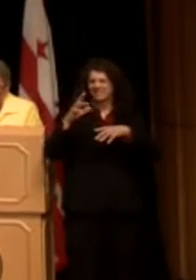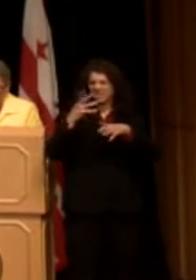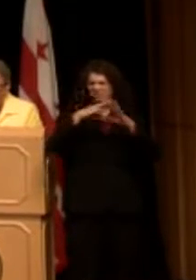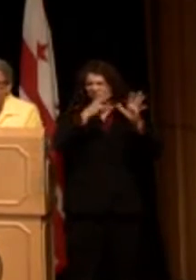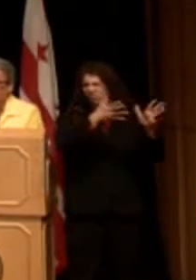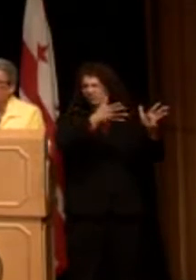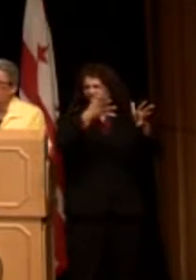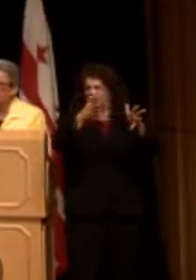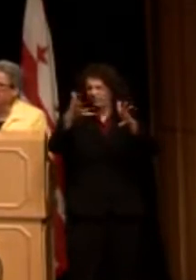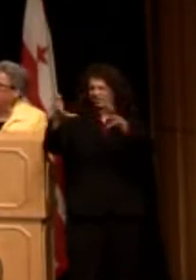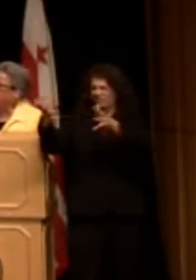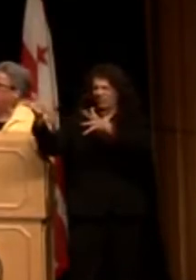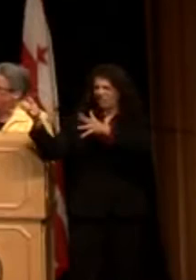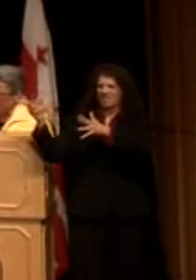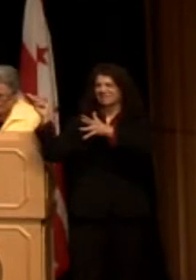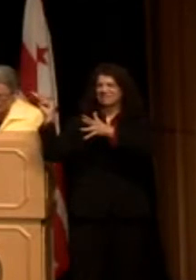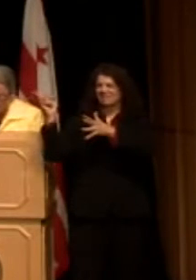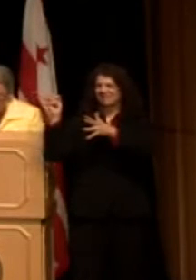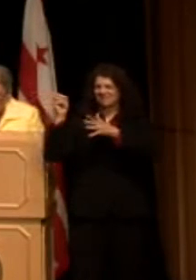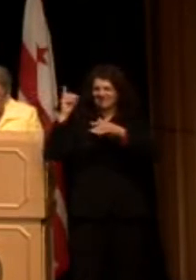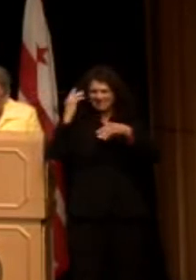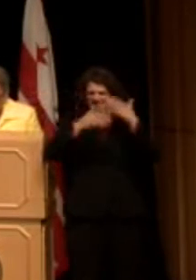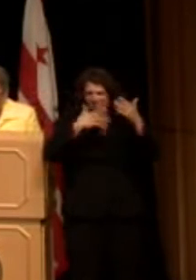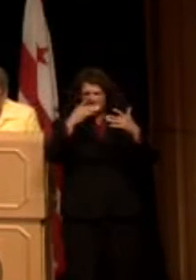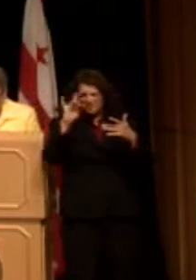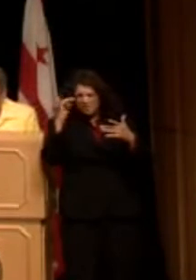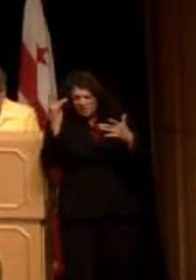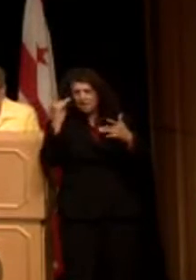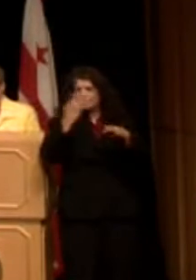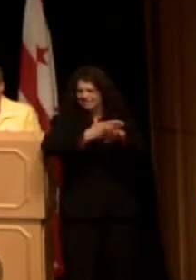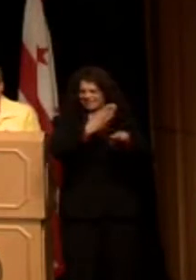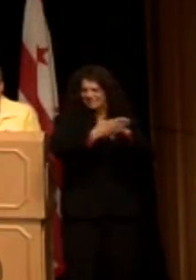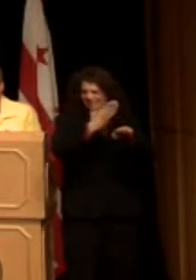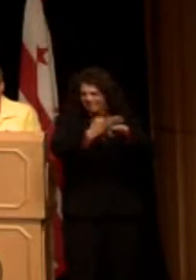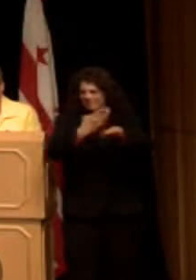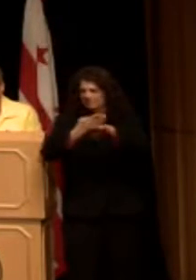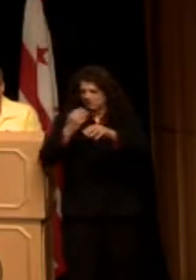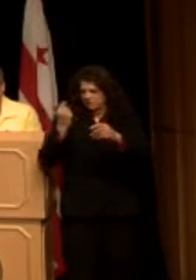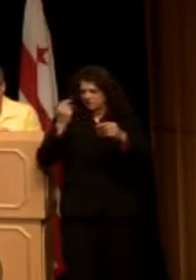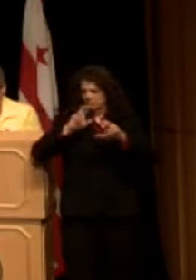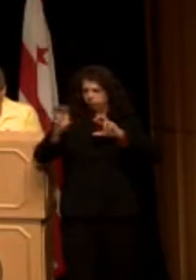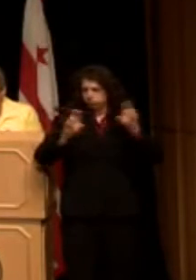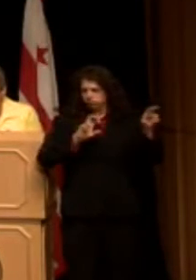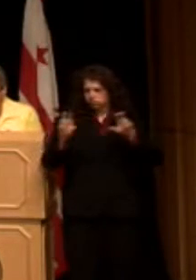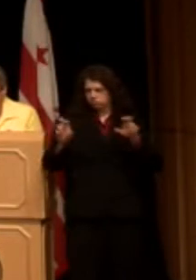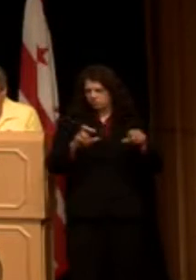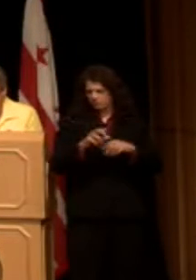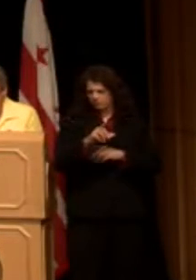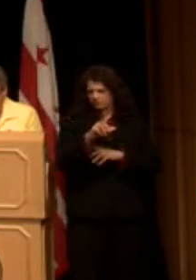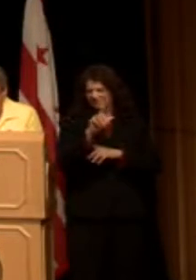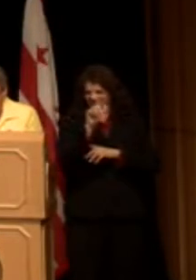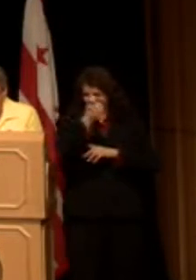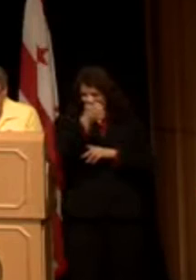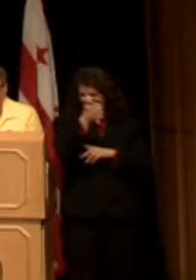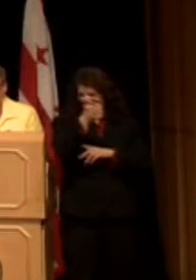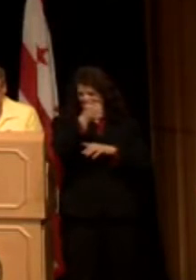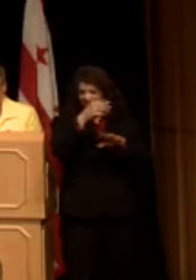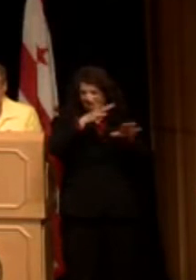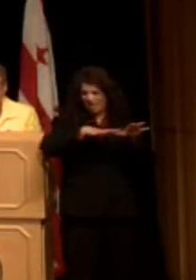COMMUNITY. SO WE ARE ISSUING THREE SOLICITATIONS IN MAY TO TURN TEN CLUSTERED WARD 8 PROPERTIES INTO